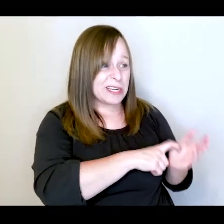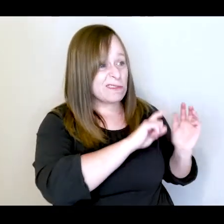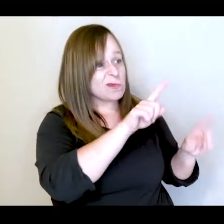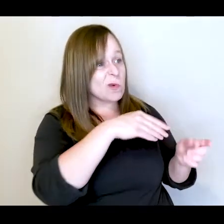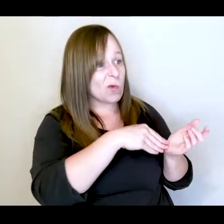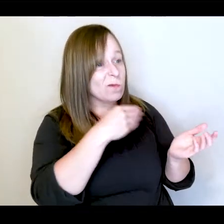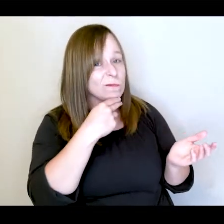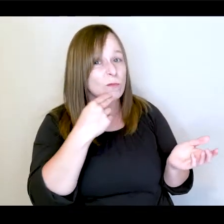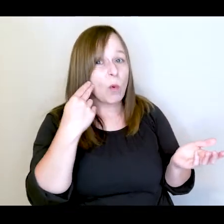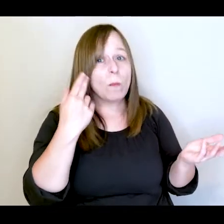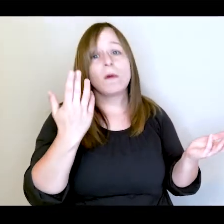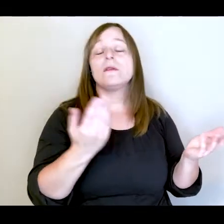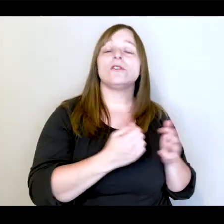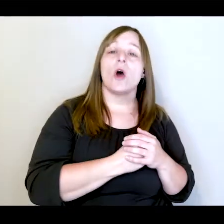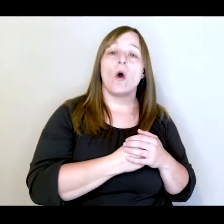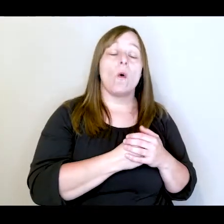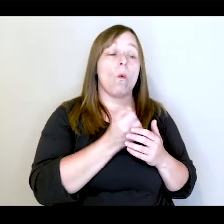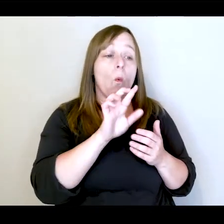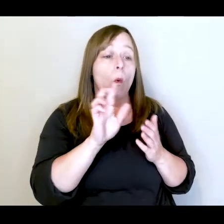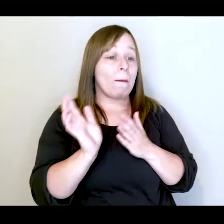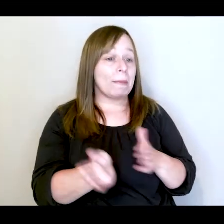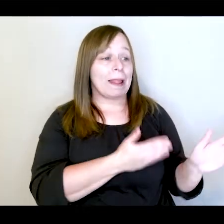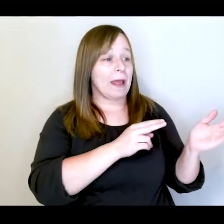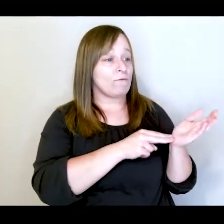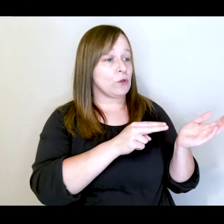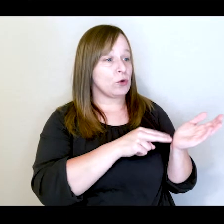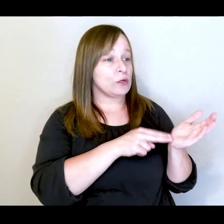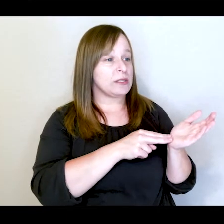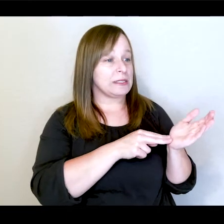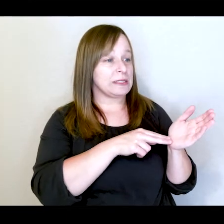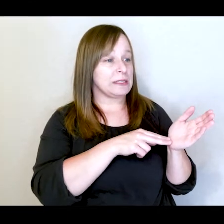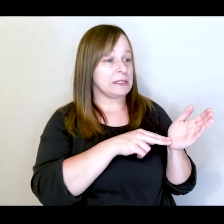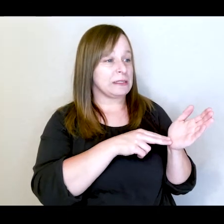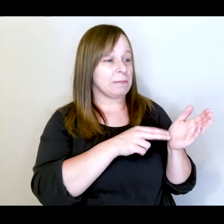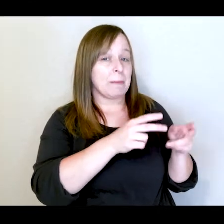your needs or whether the plan for the nursing facility to be a